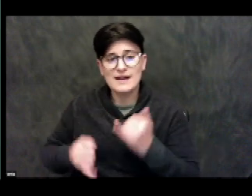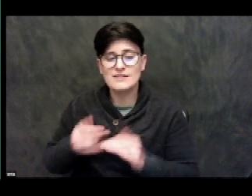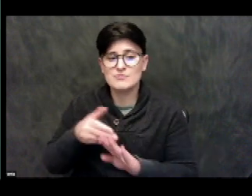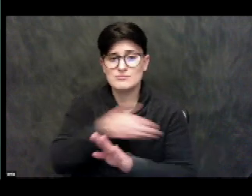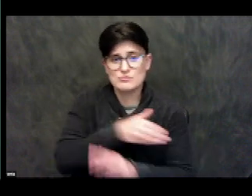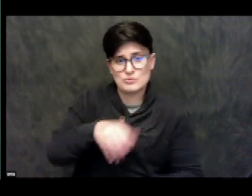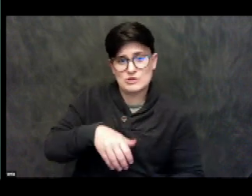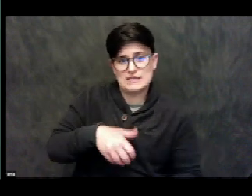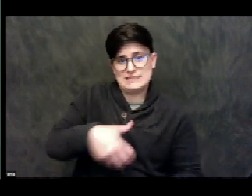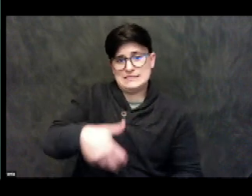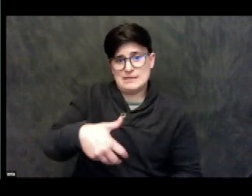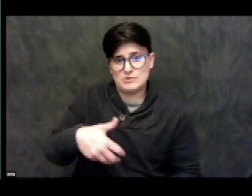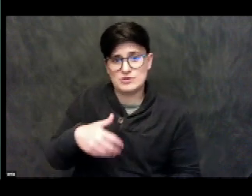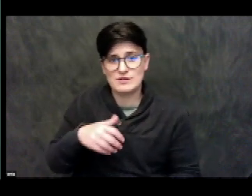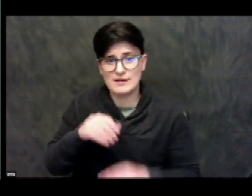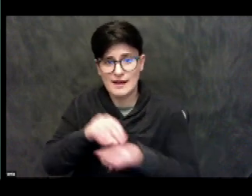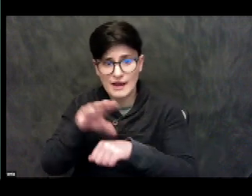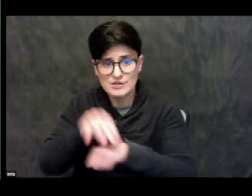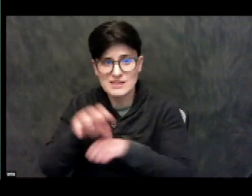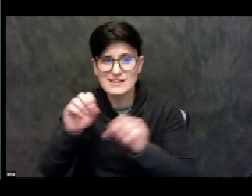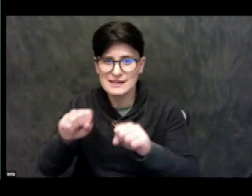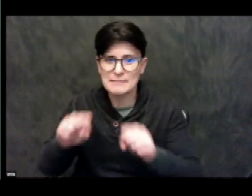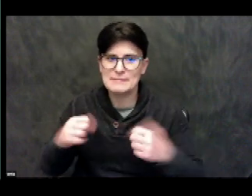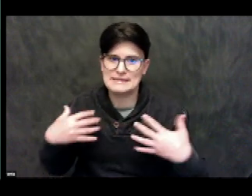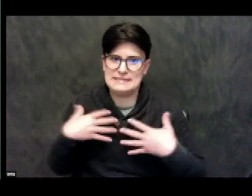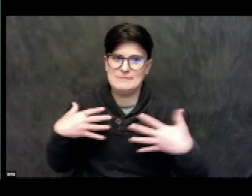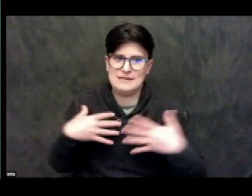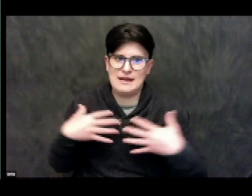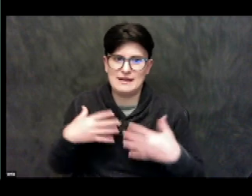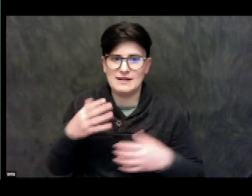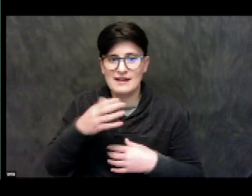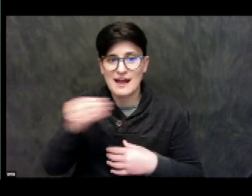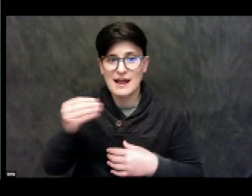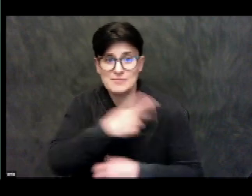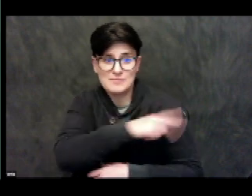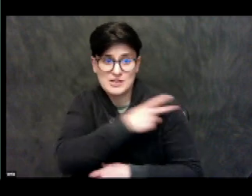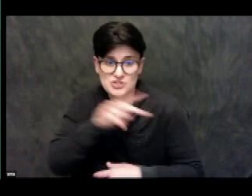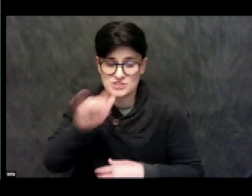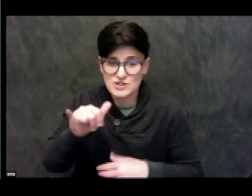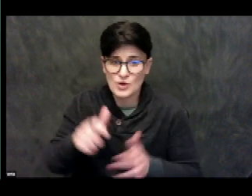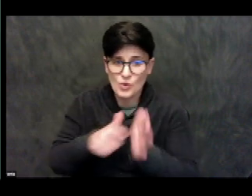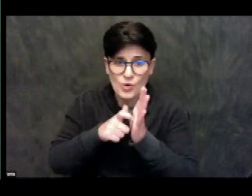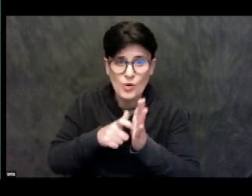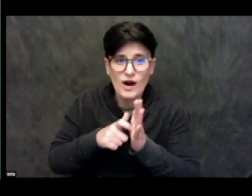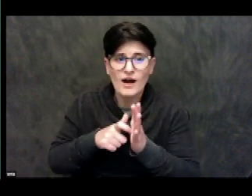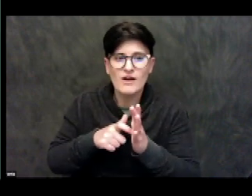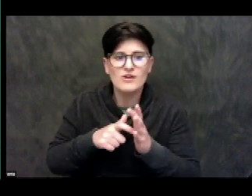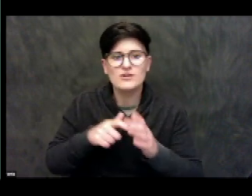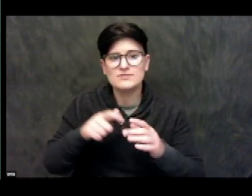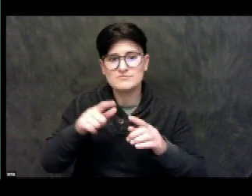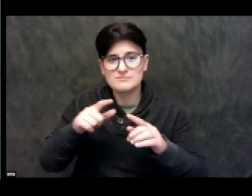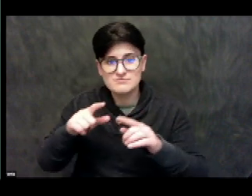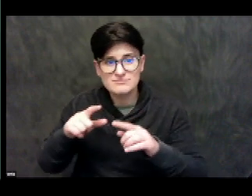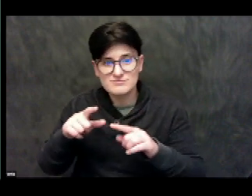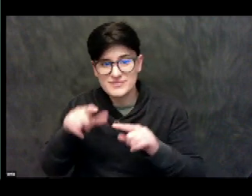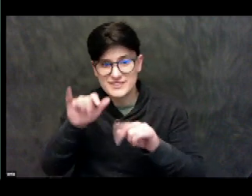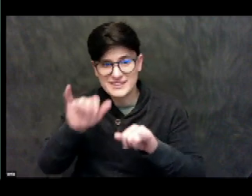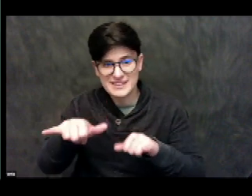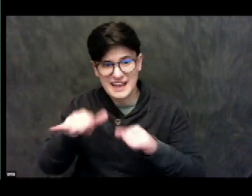that require individualized counseling. But I think with attitude of humility and thoughtfulness, you can really greatly improve the experience for people with